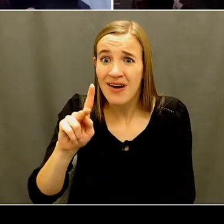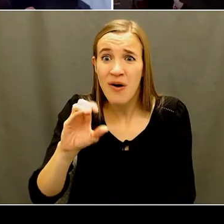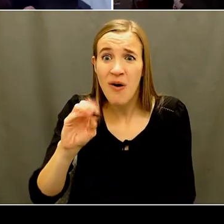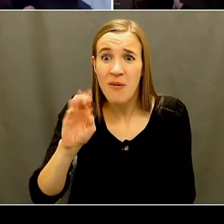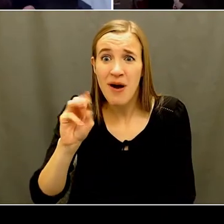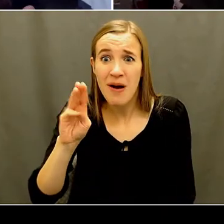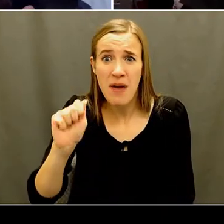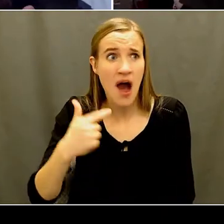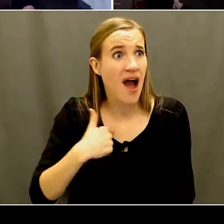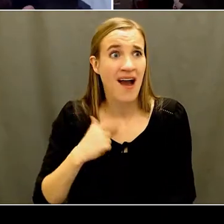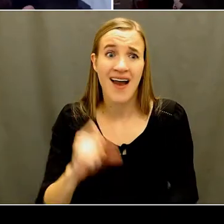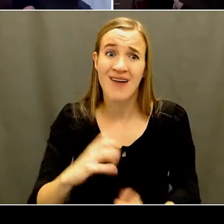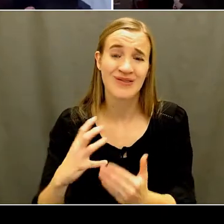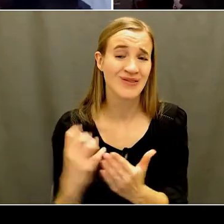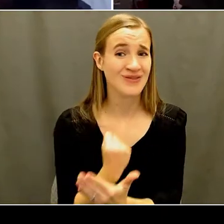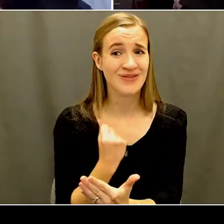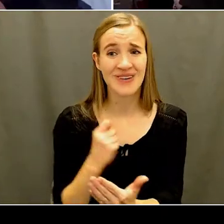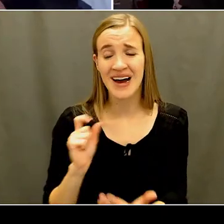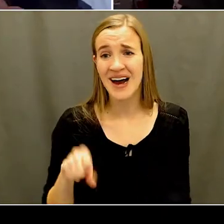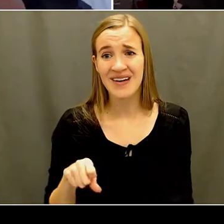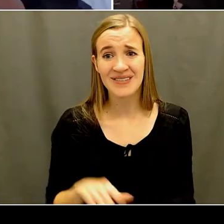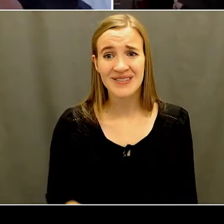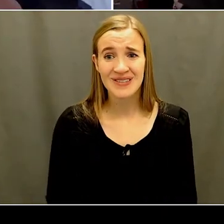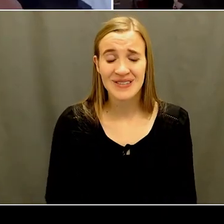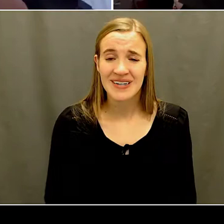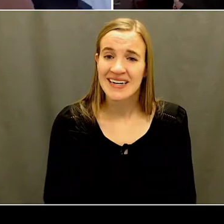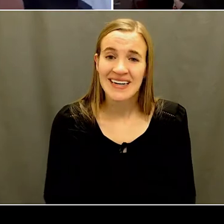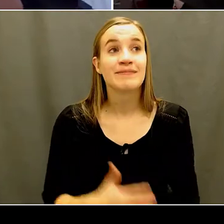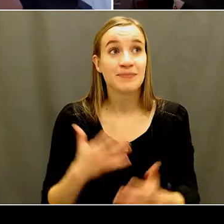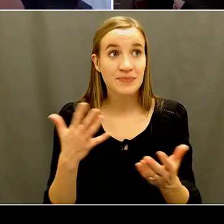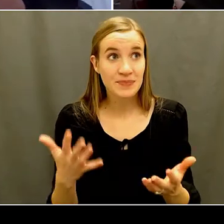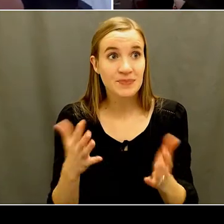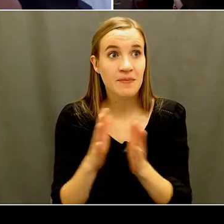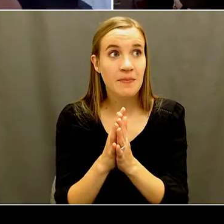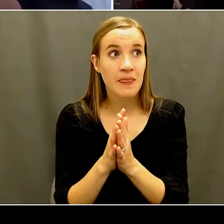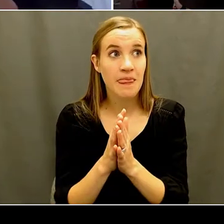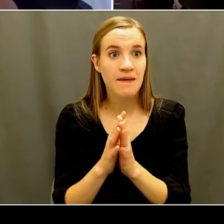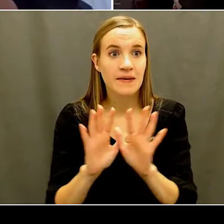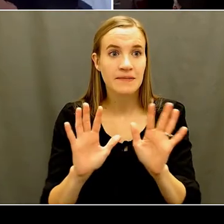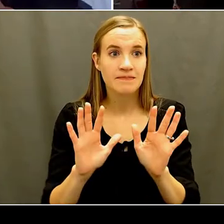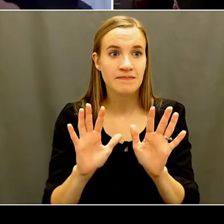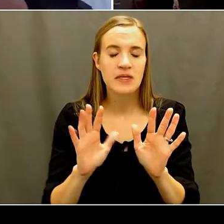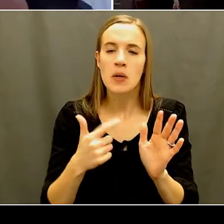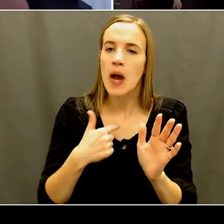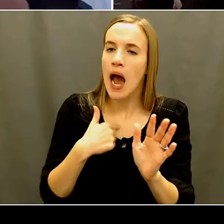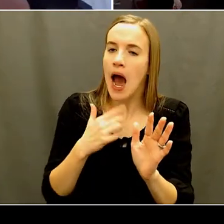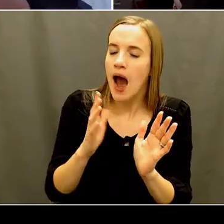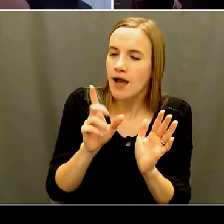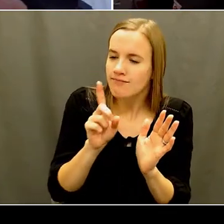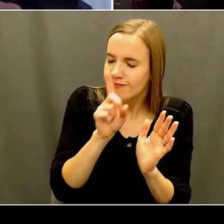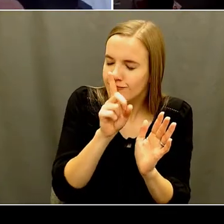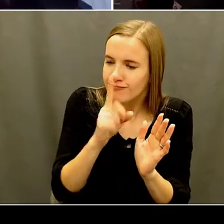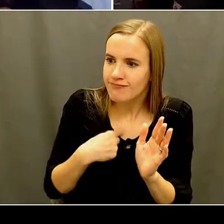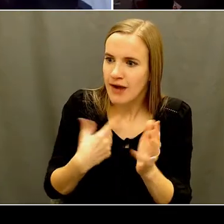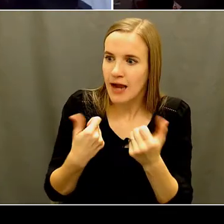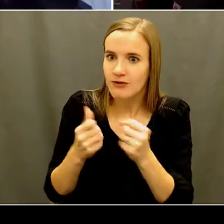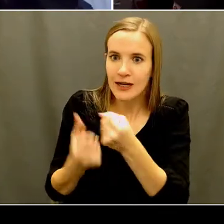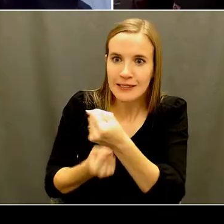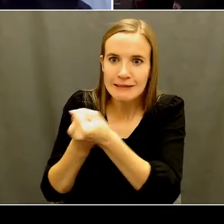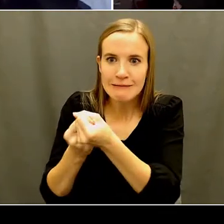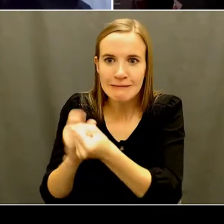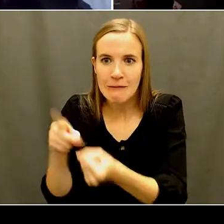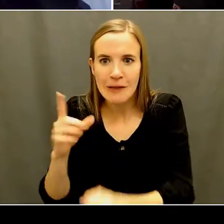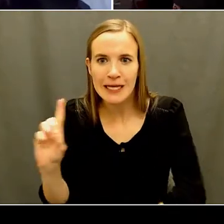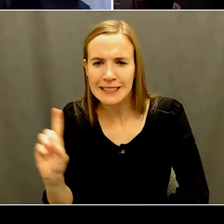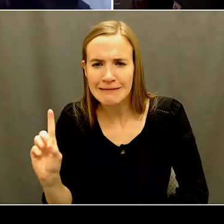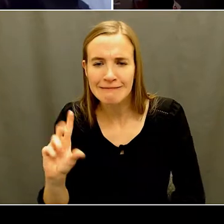anticipated. And I am a disabled woman; I need access to health care as so many